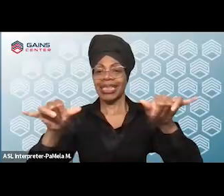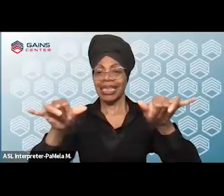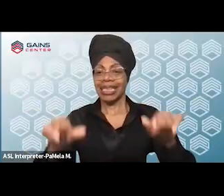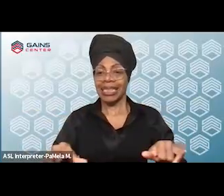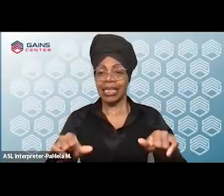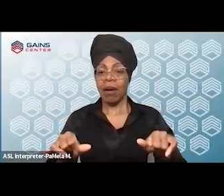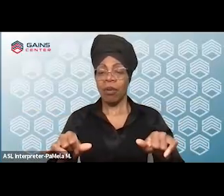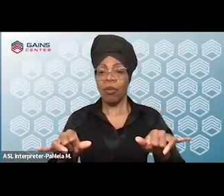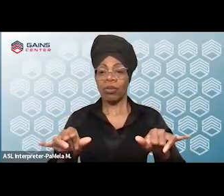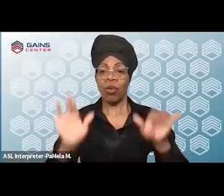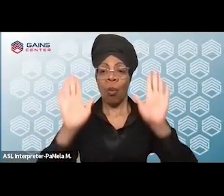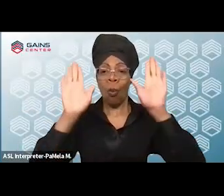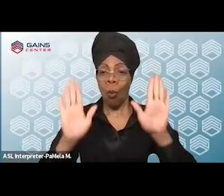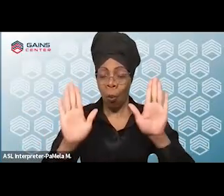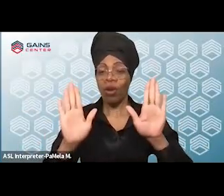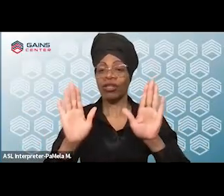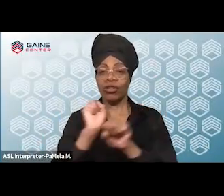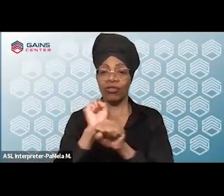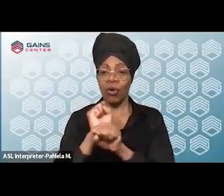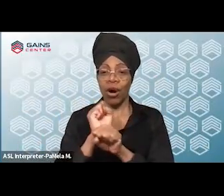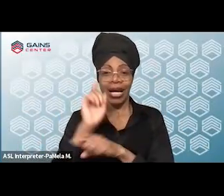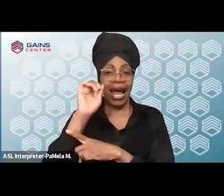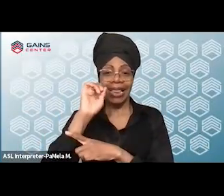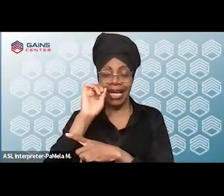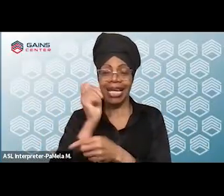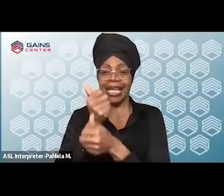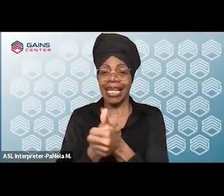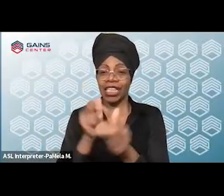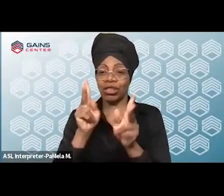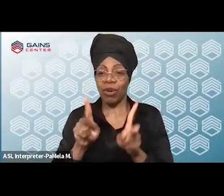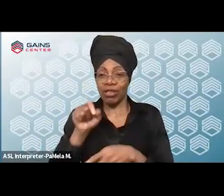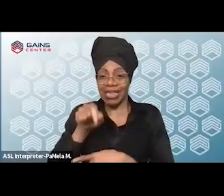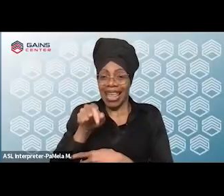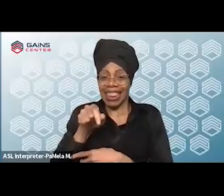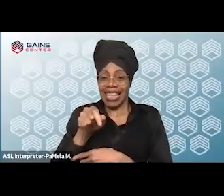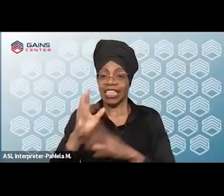and I think everyone on this webinar today is here because you're committed to being trauma-informed